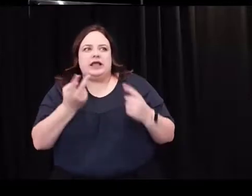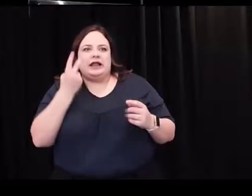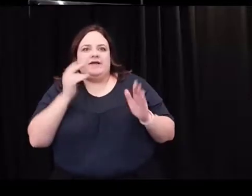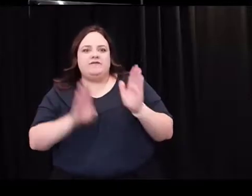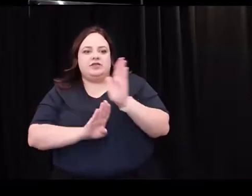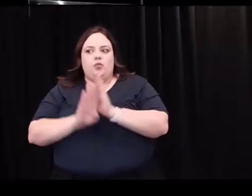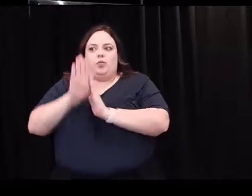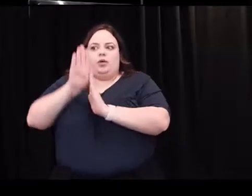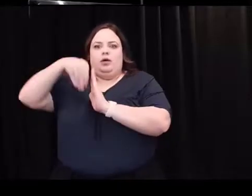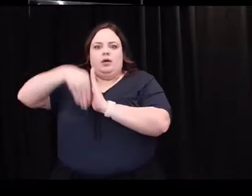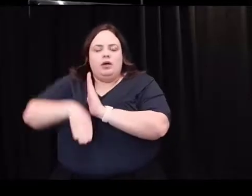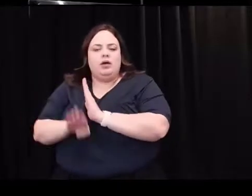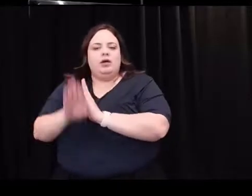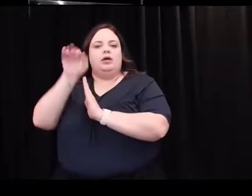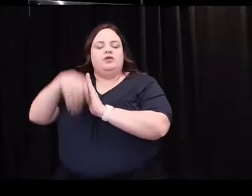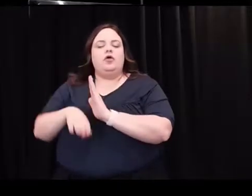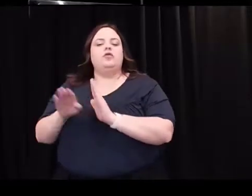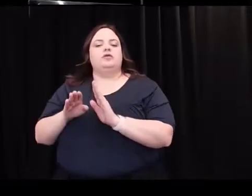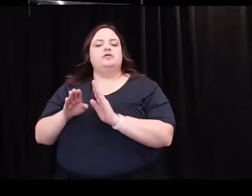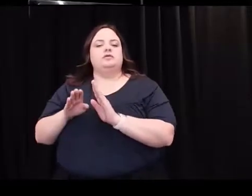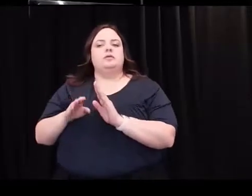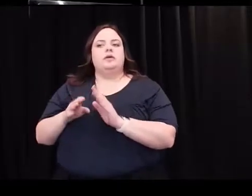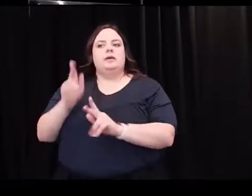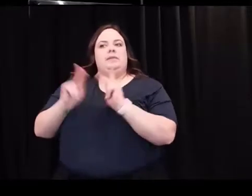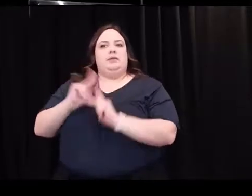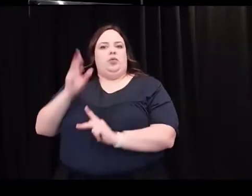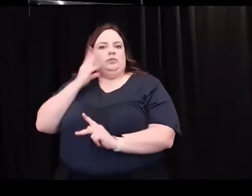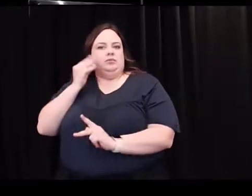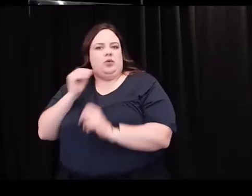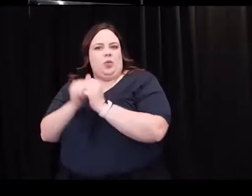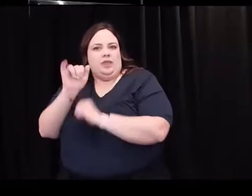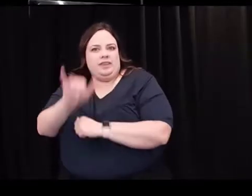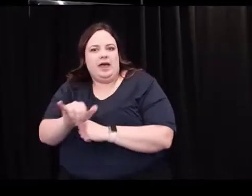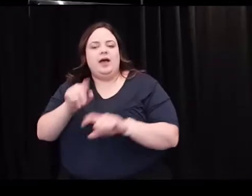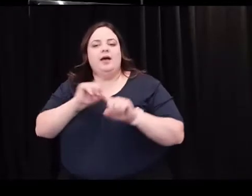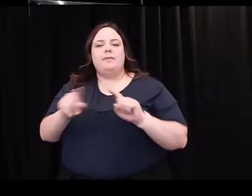experimenting with sonification. Unfortunately, I don't know if there's like a commercial available